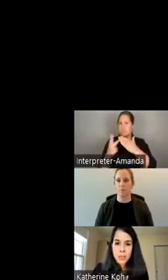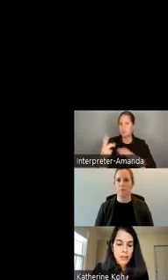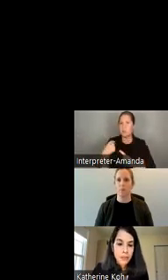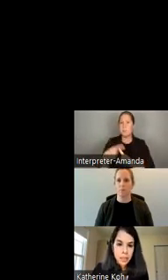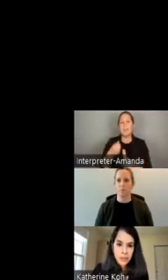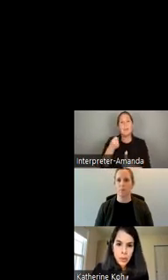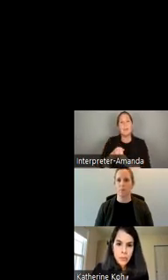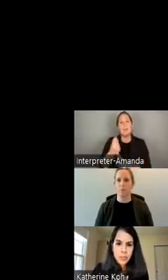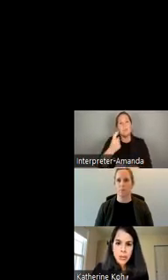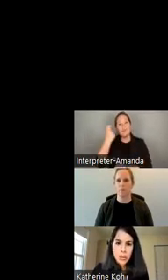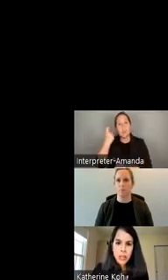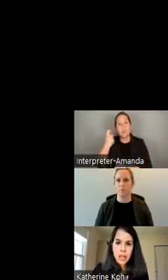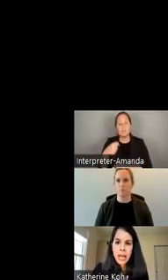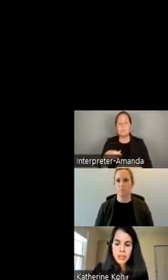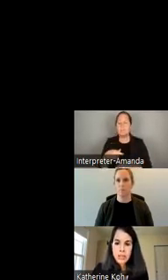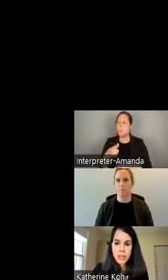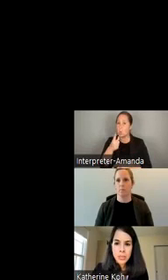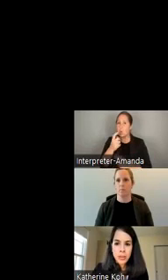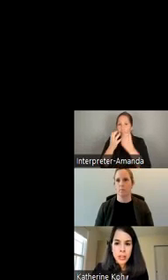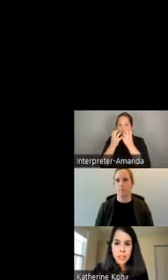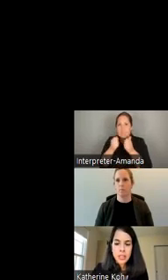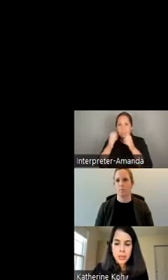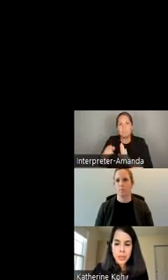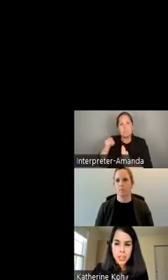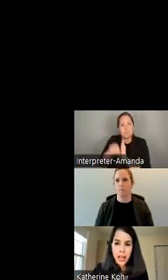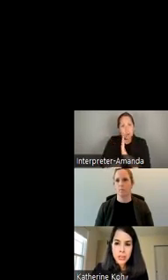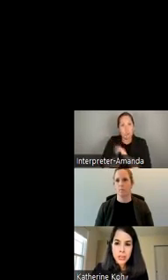trauma of having a loved one be murdered and adverse life experiences including childhood